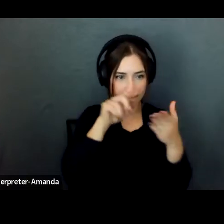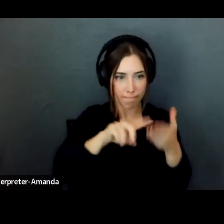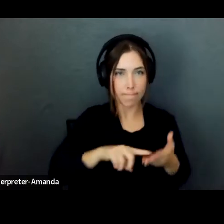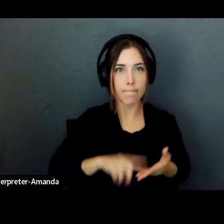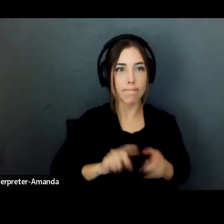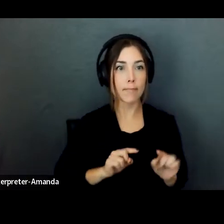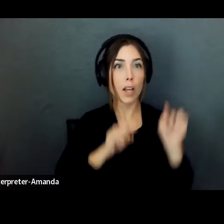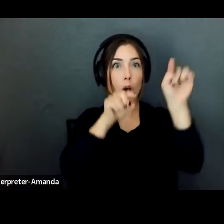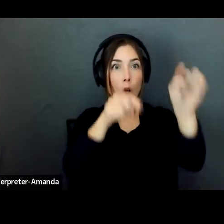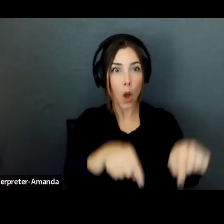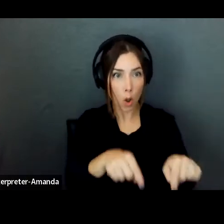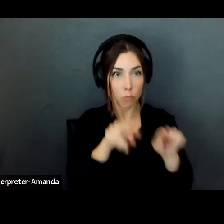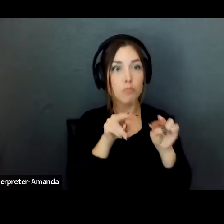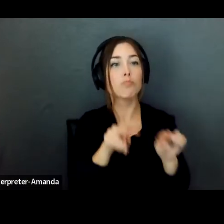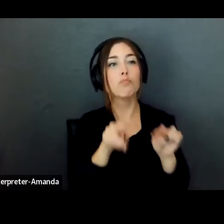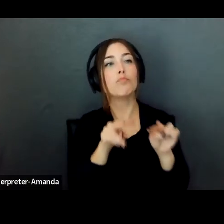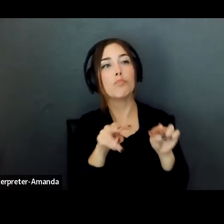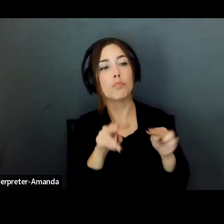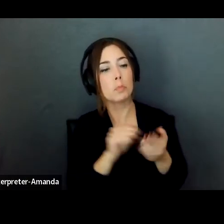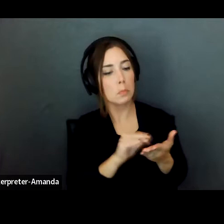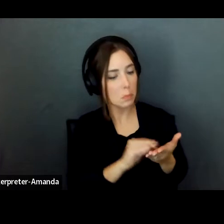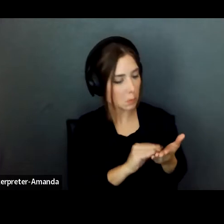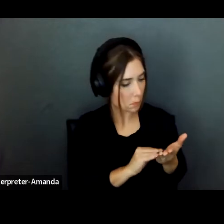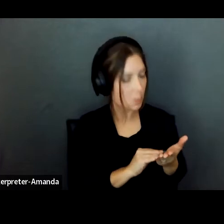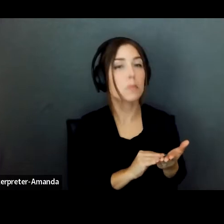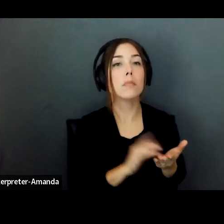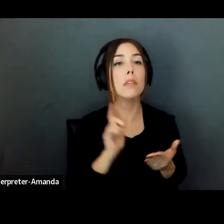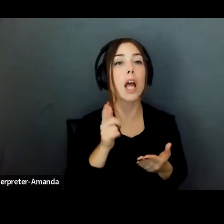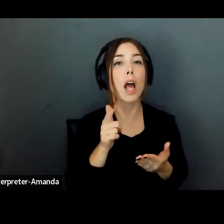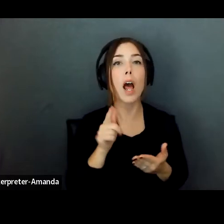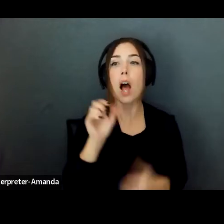the experiences of the people in those services.